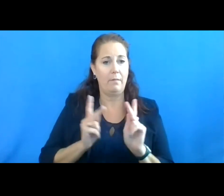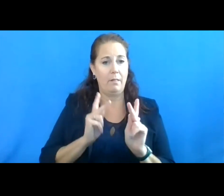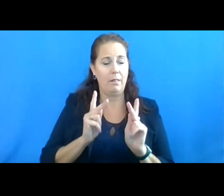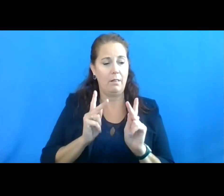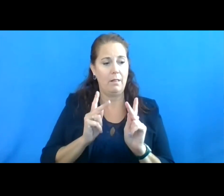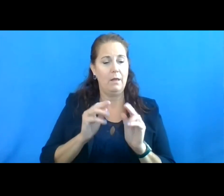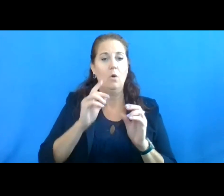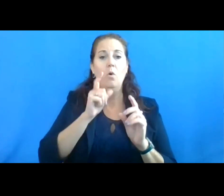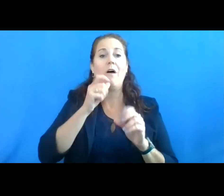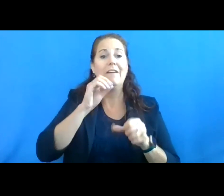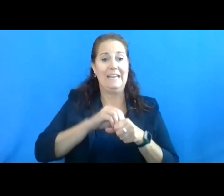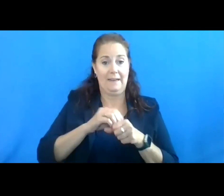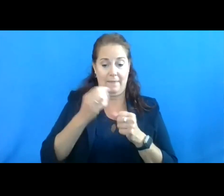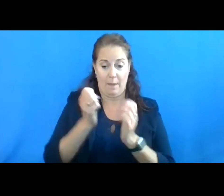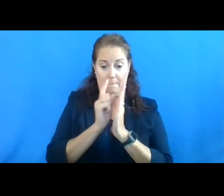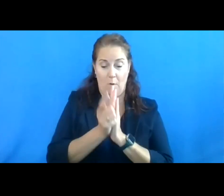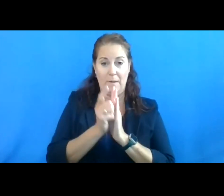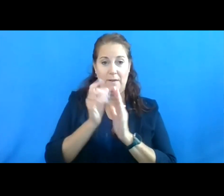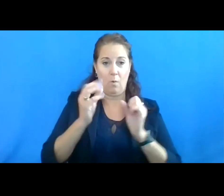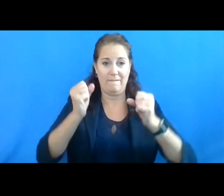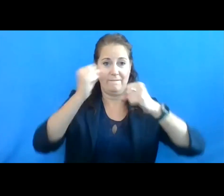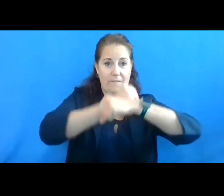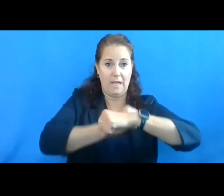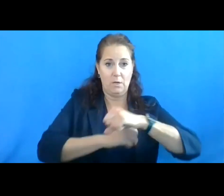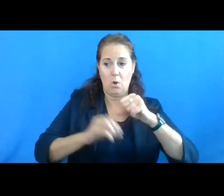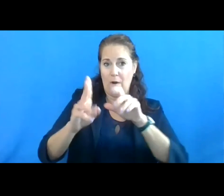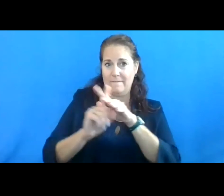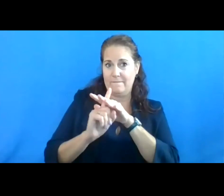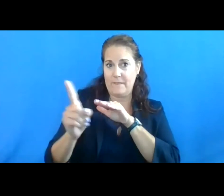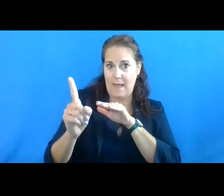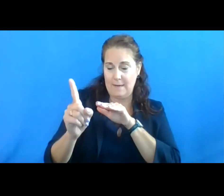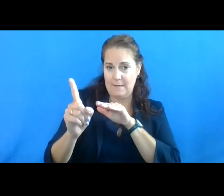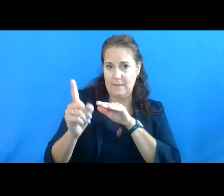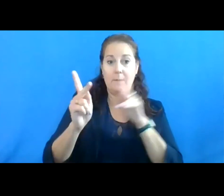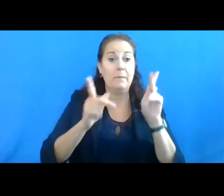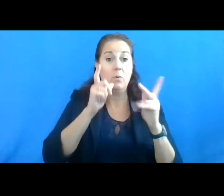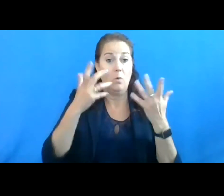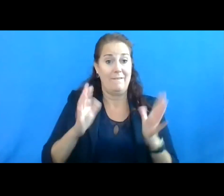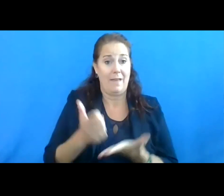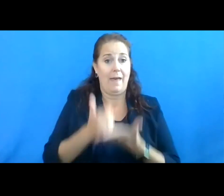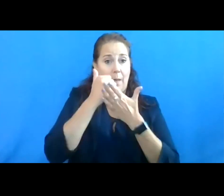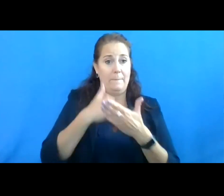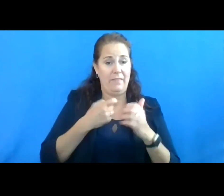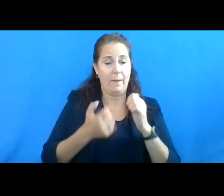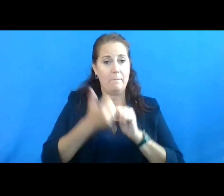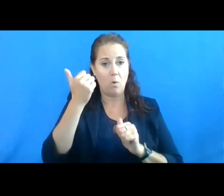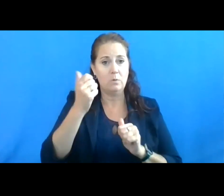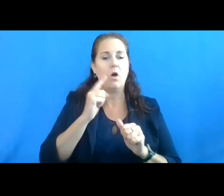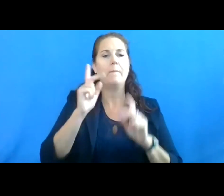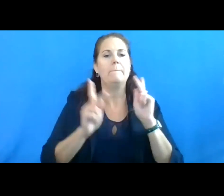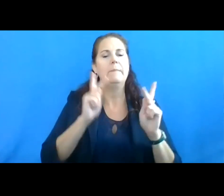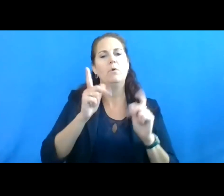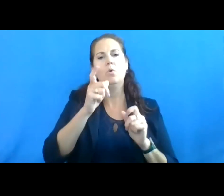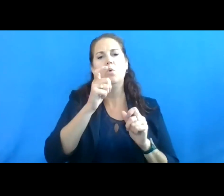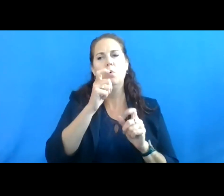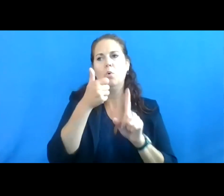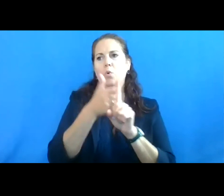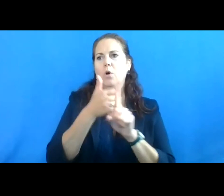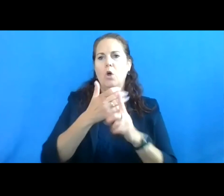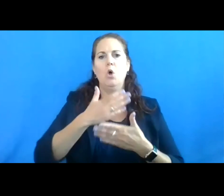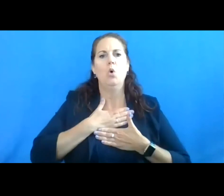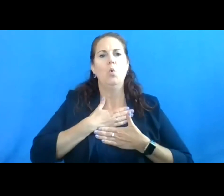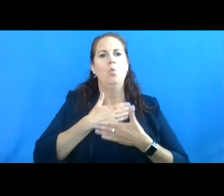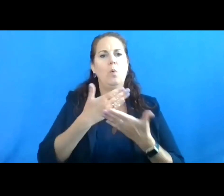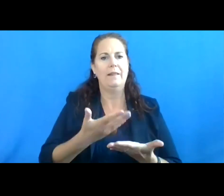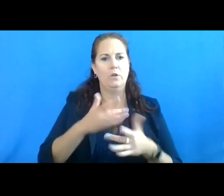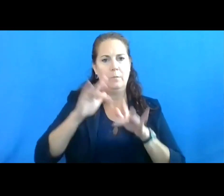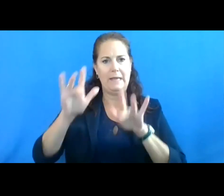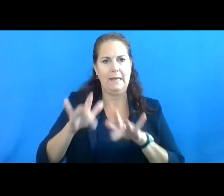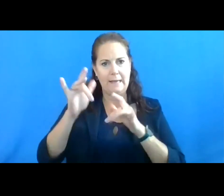I know the people who have helped me the most are people who are willing to be compassionate